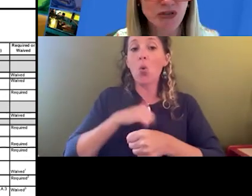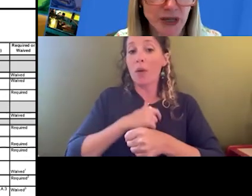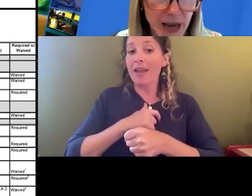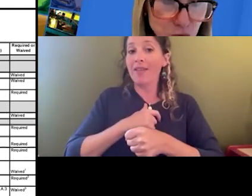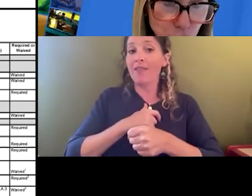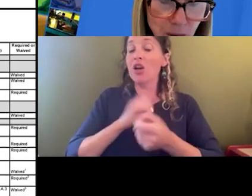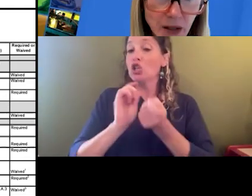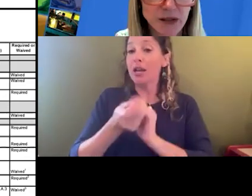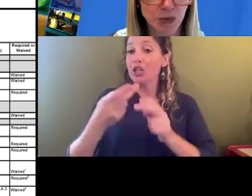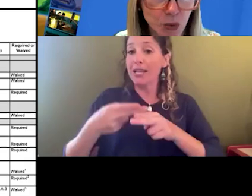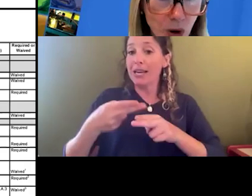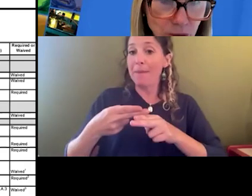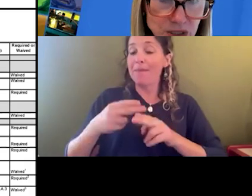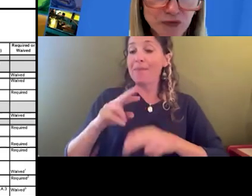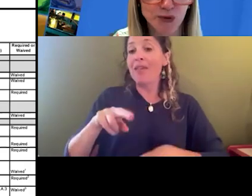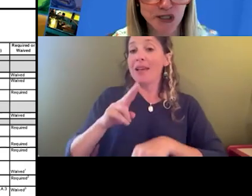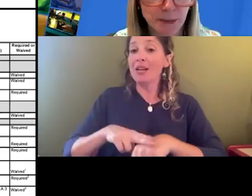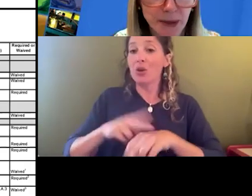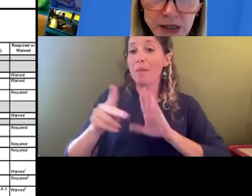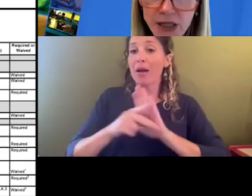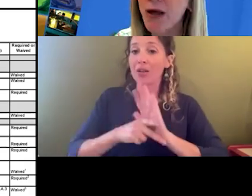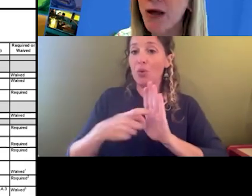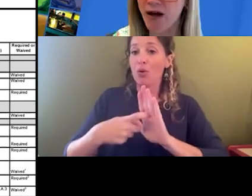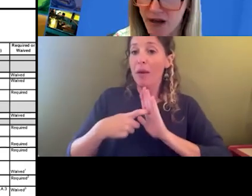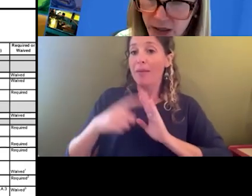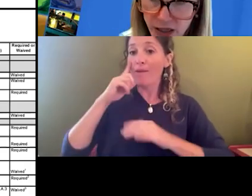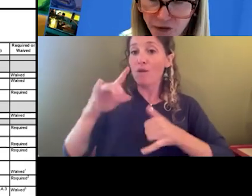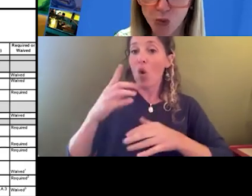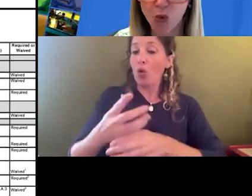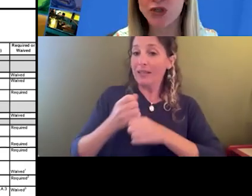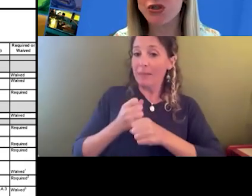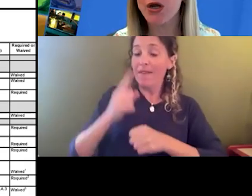the national policy requirements for recipients of NSF Awards.